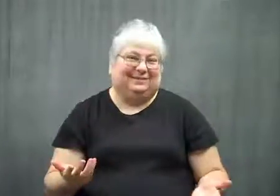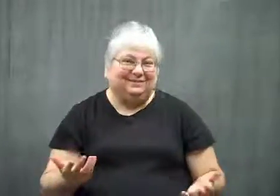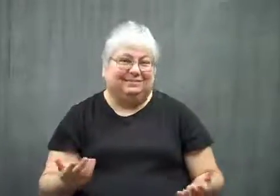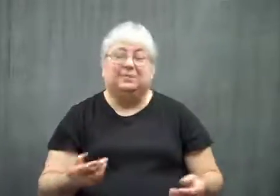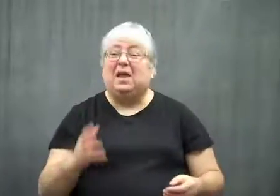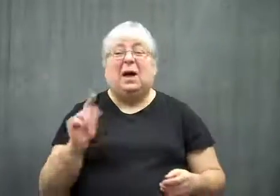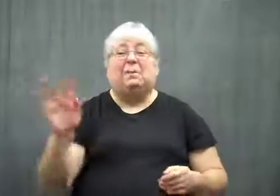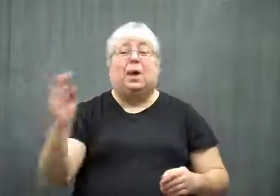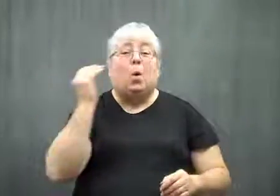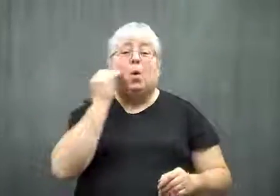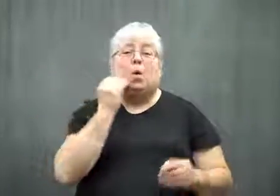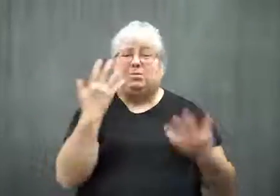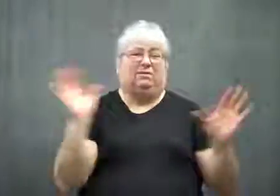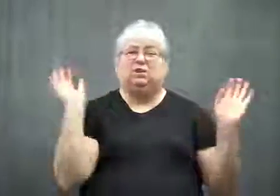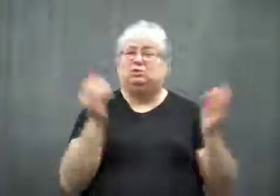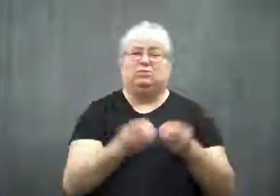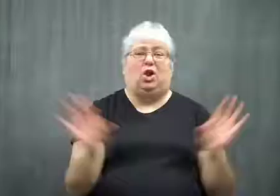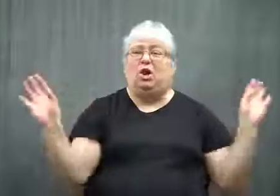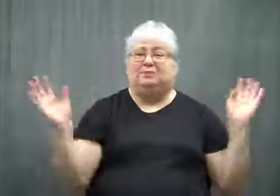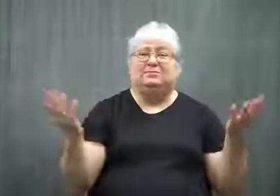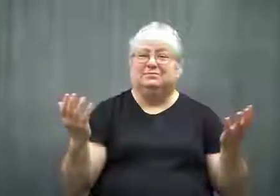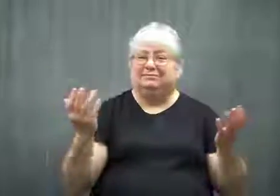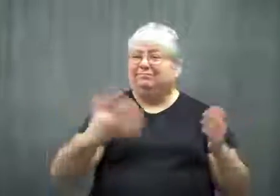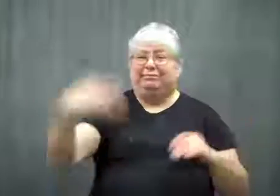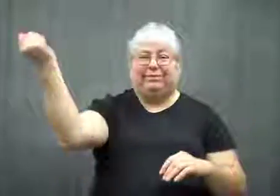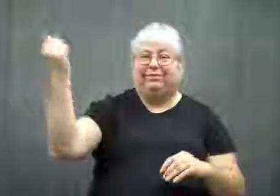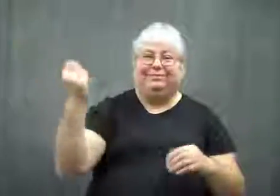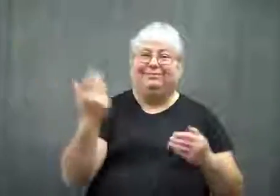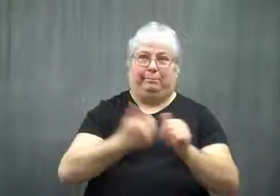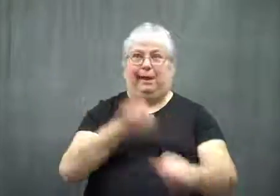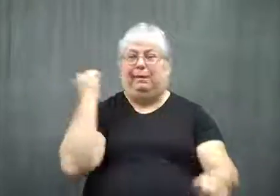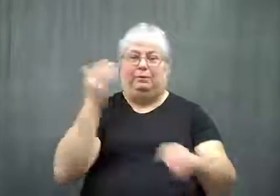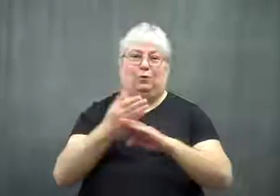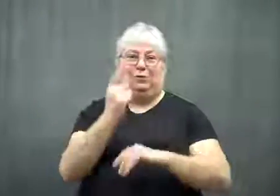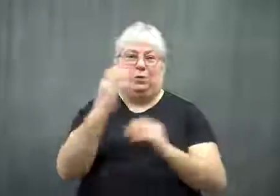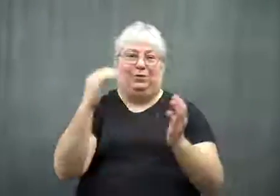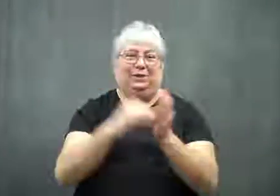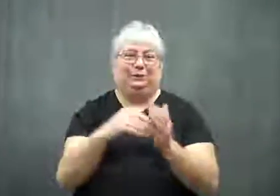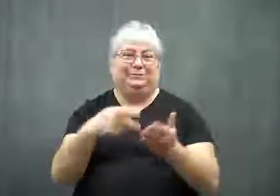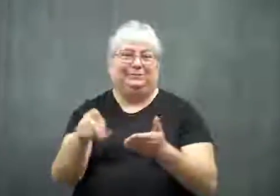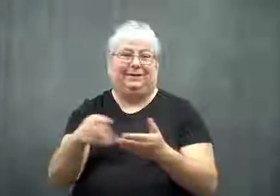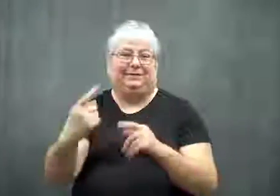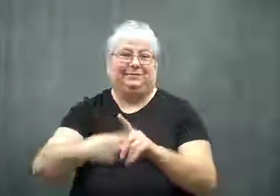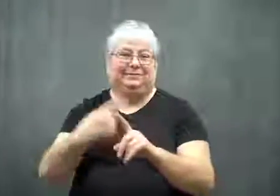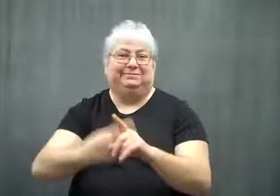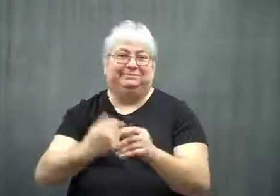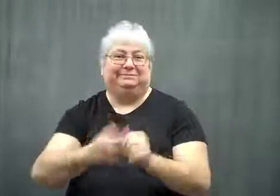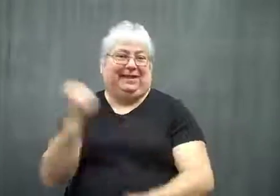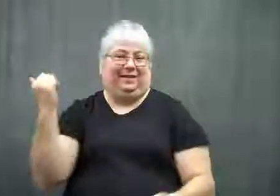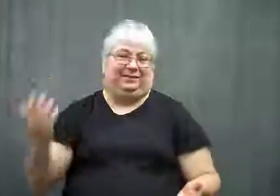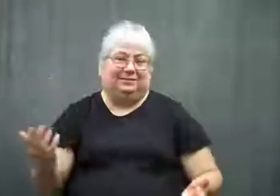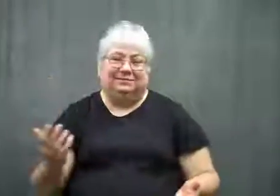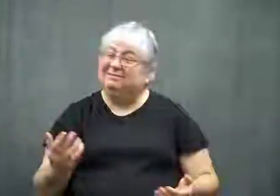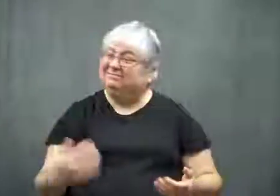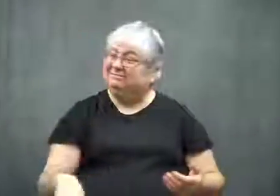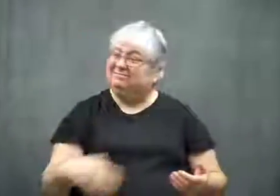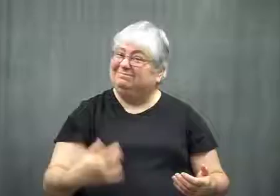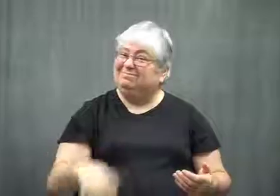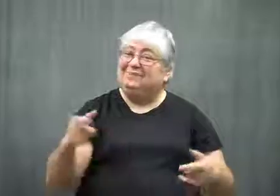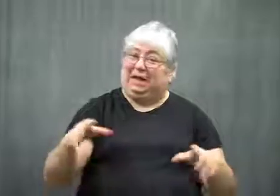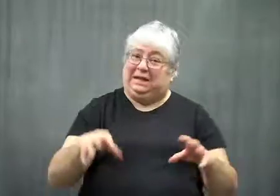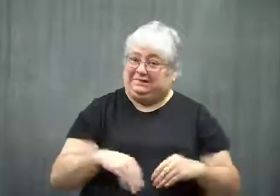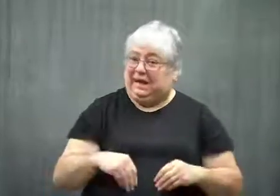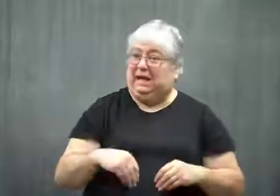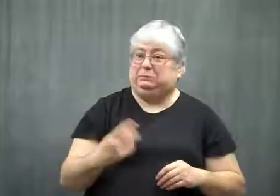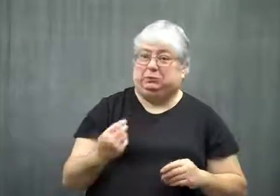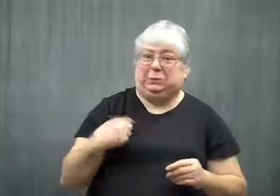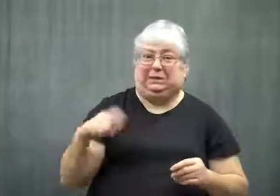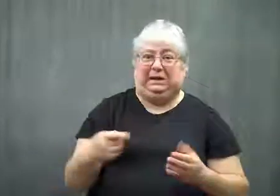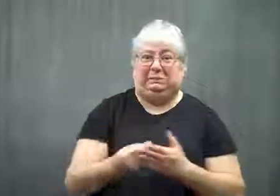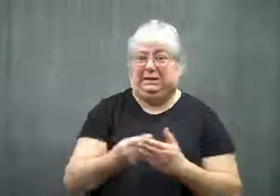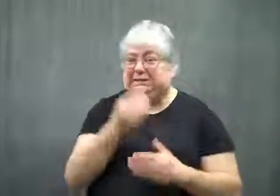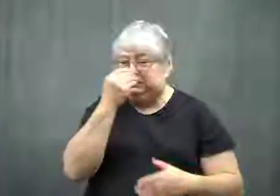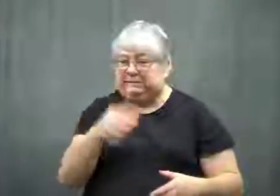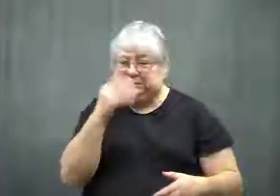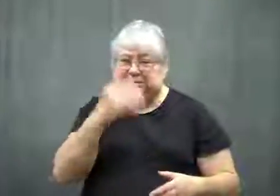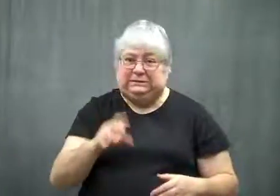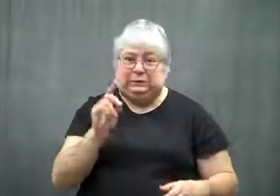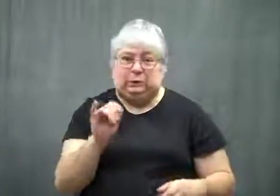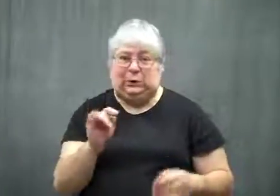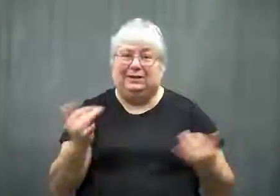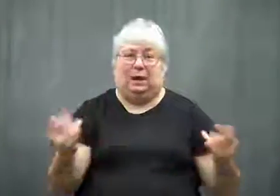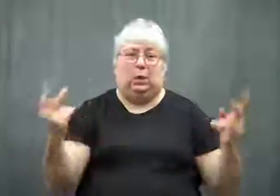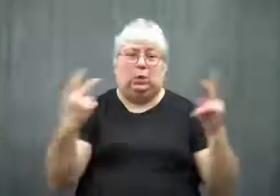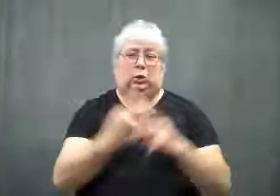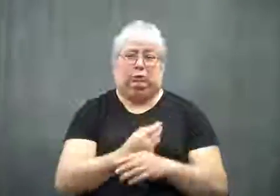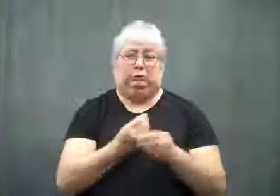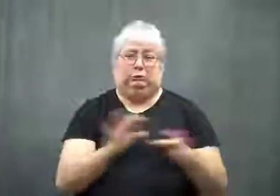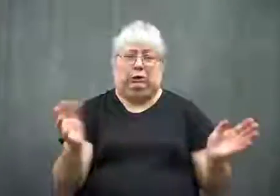He has already lost his home, he was $100,000 in arrears on it.